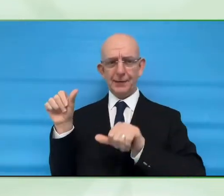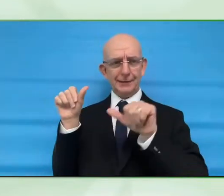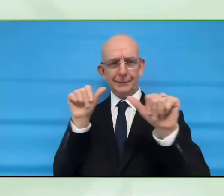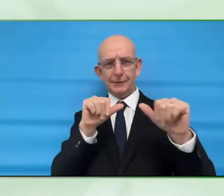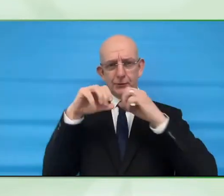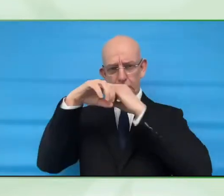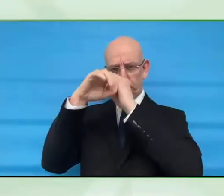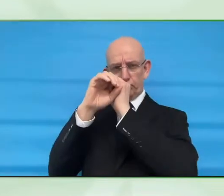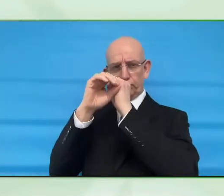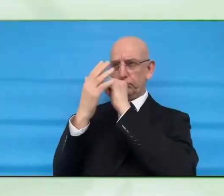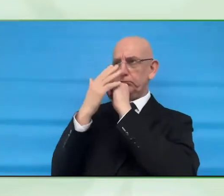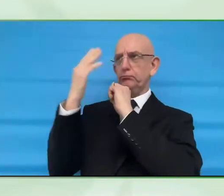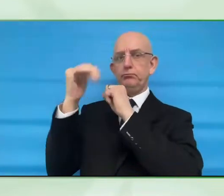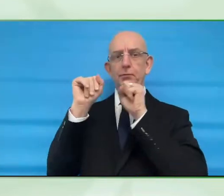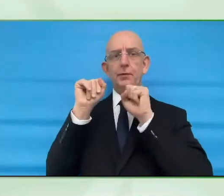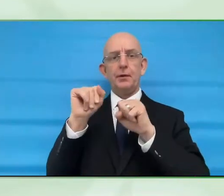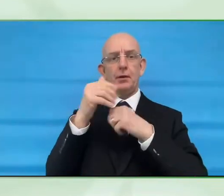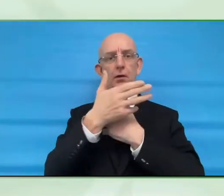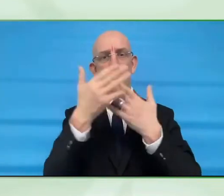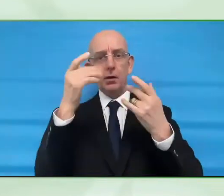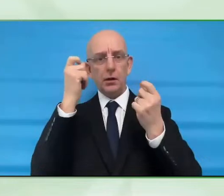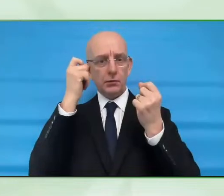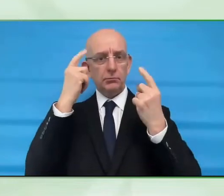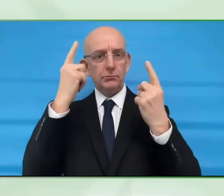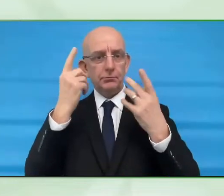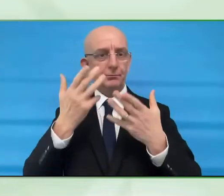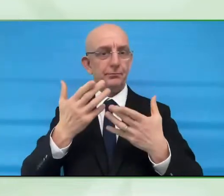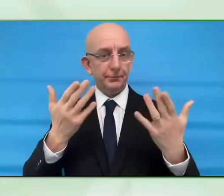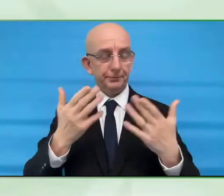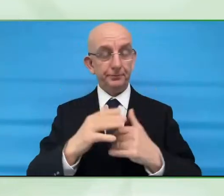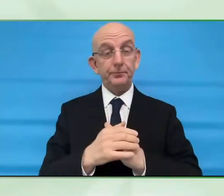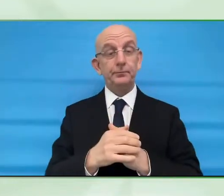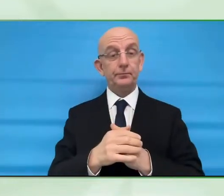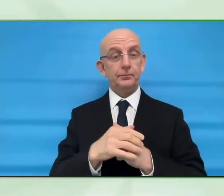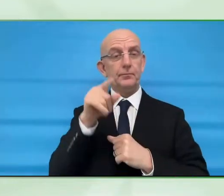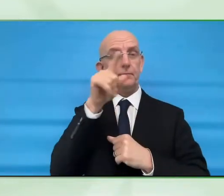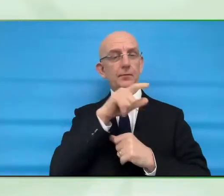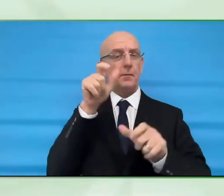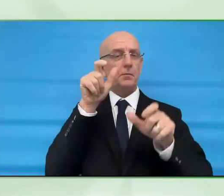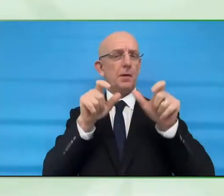rockets and maybe some awe-inspiring pictures of stars, galaxies and planets.